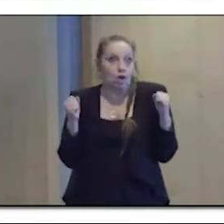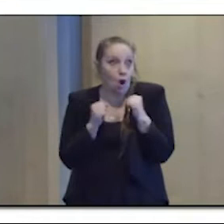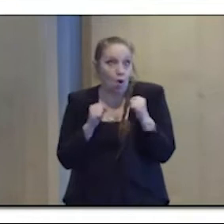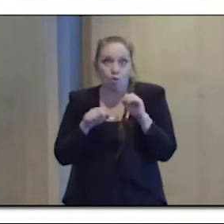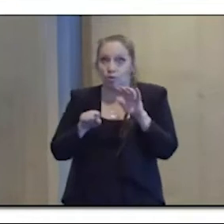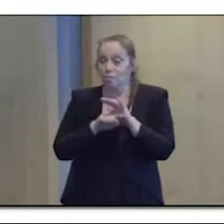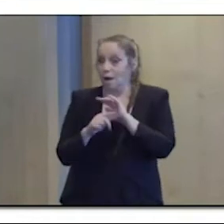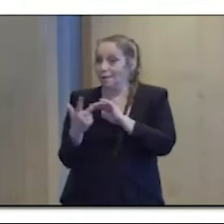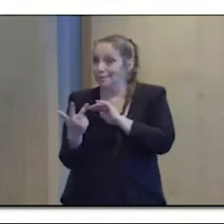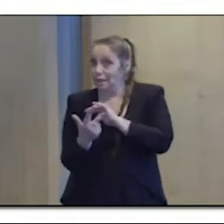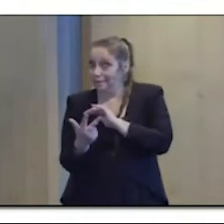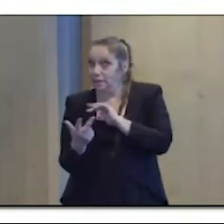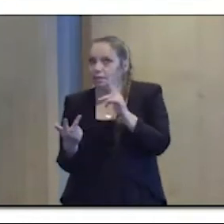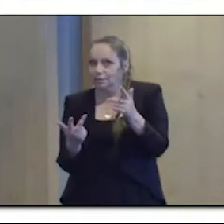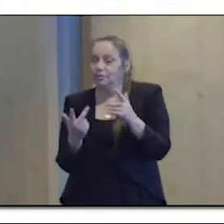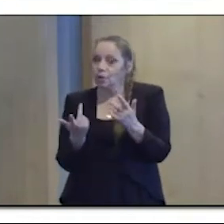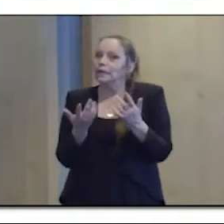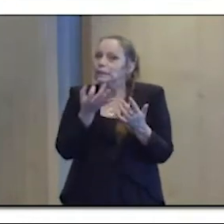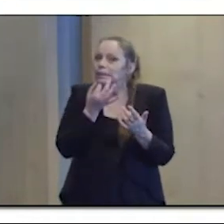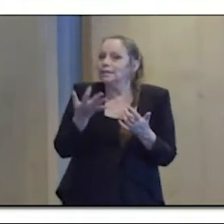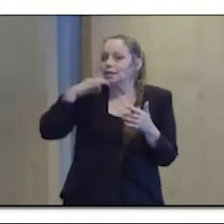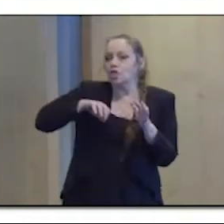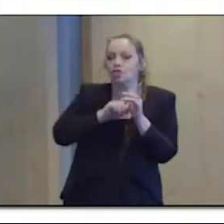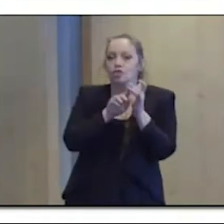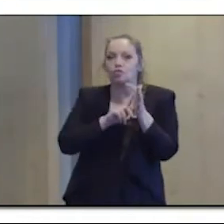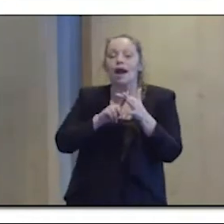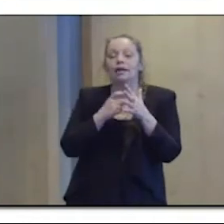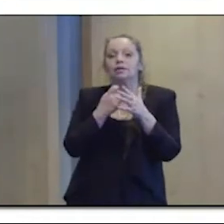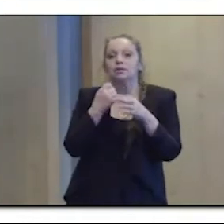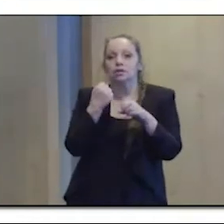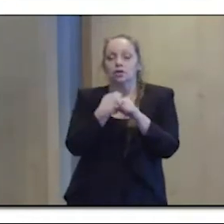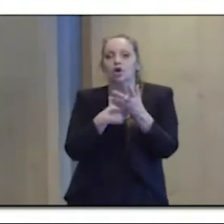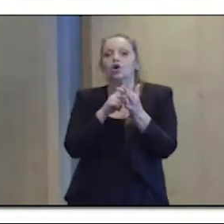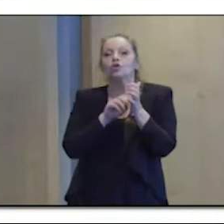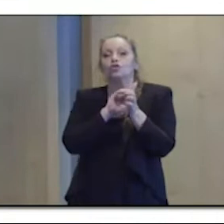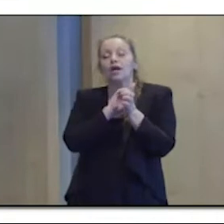thing the problem is the rate at which we're putting greenhouse gases such as carbon dioxide